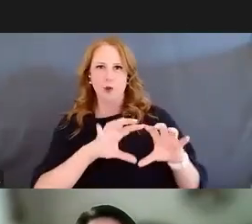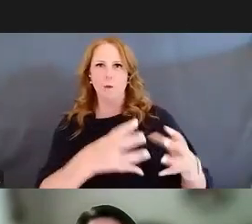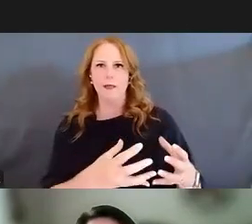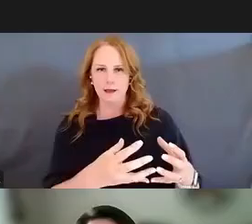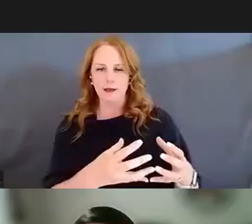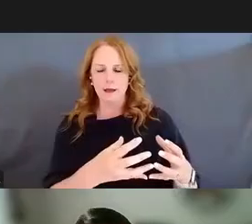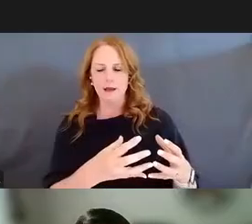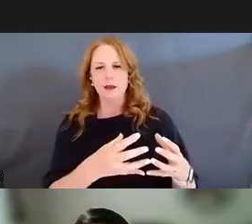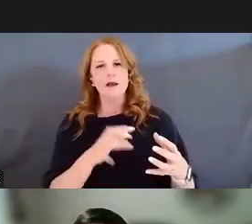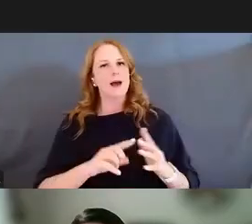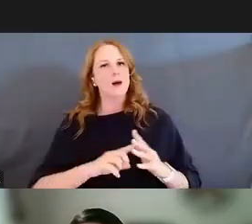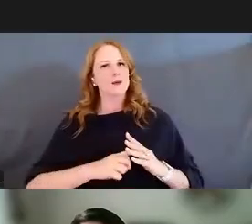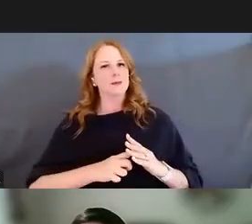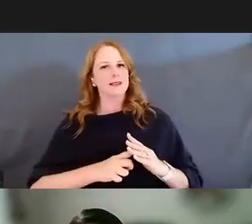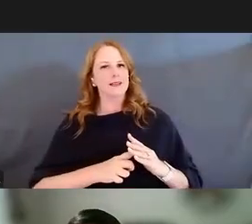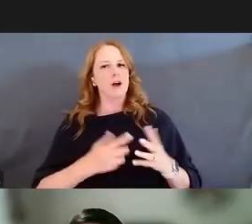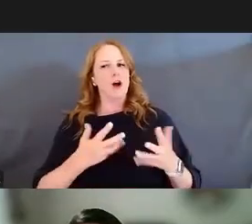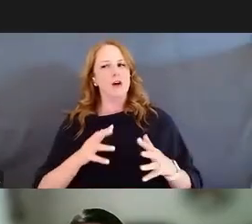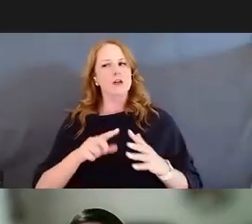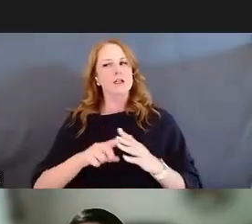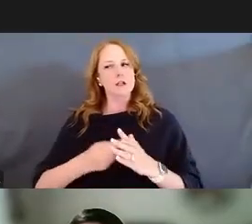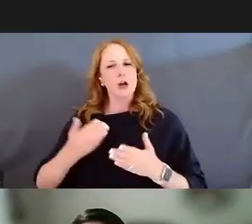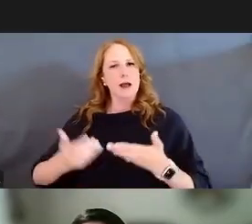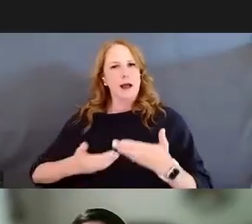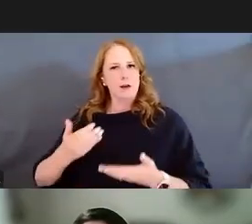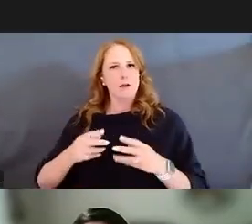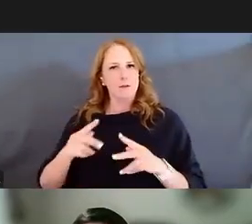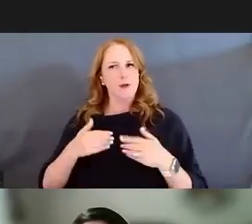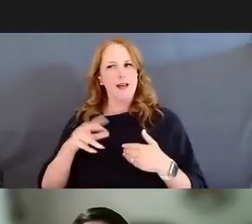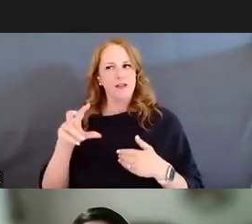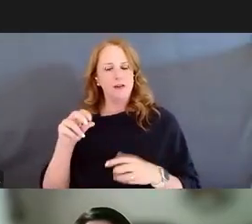the beginning. They had already started hiring. They had 30 people at Microsoft on the Microsoft